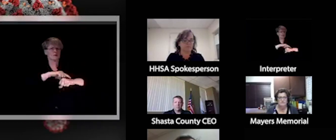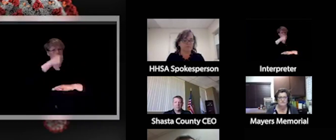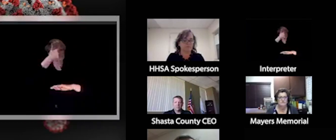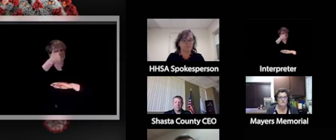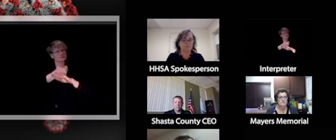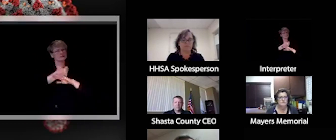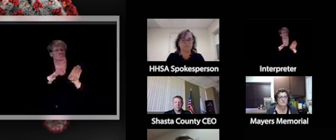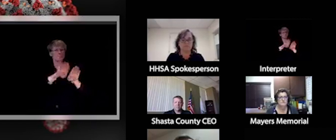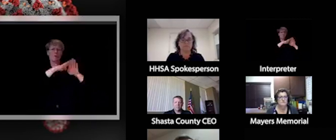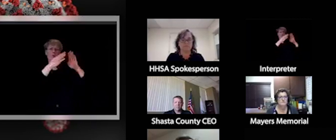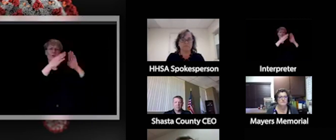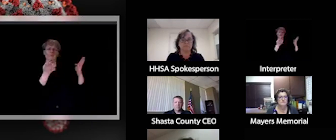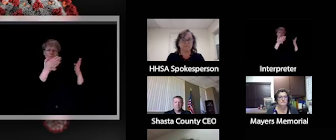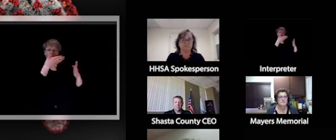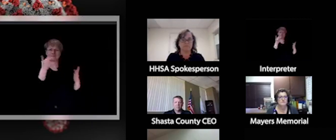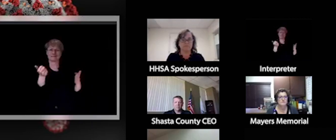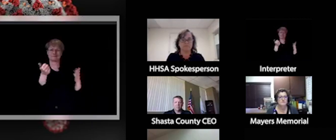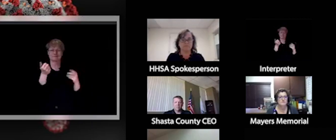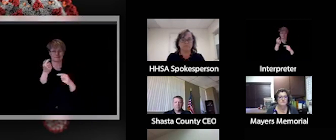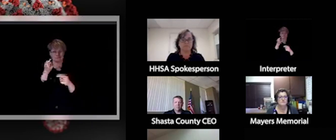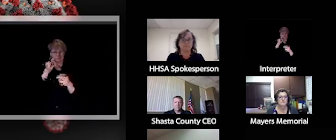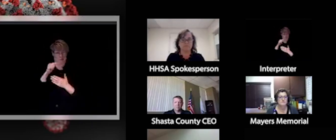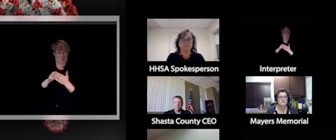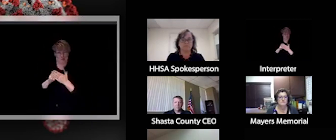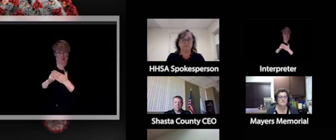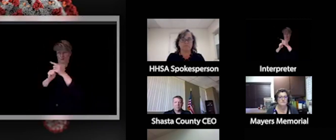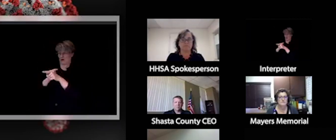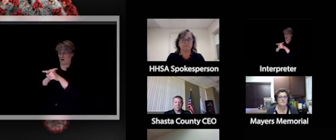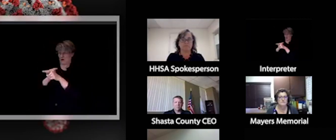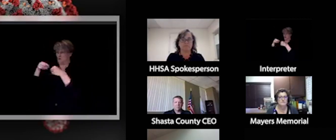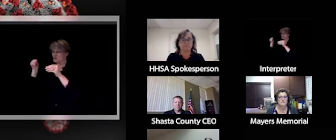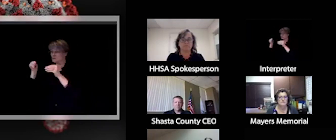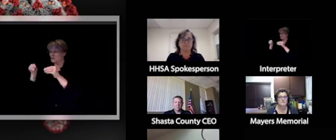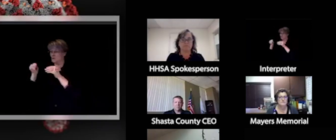if you see stores, restaurants, movie theaters not opening right now, that is not because